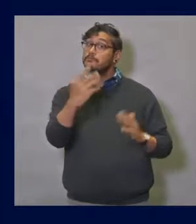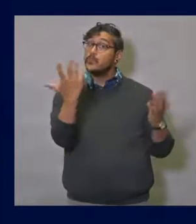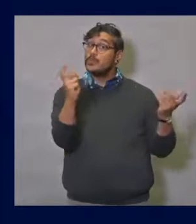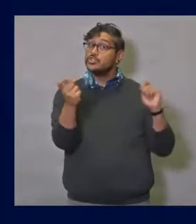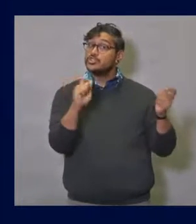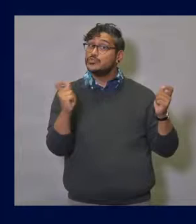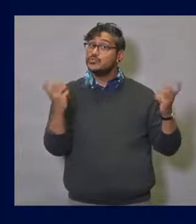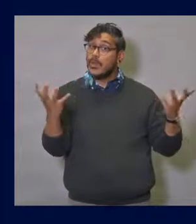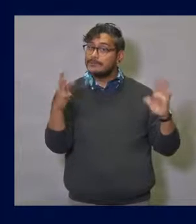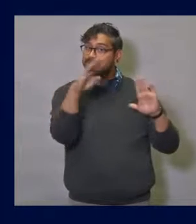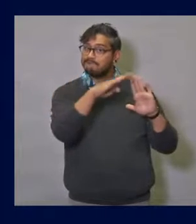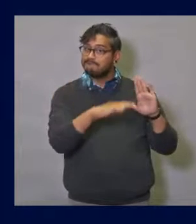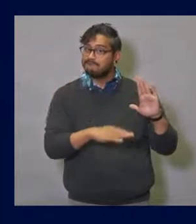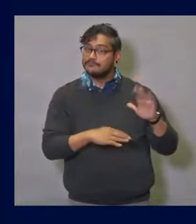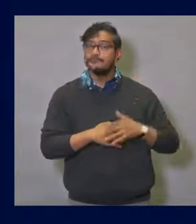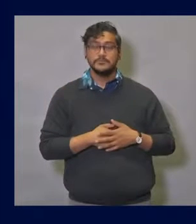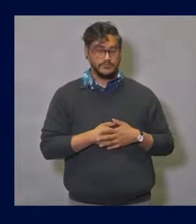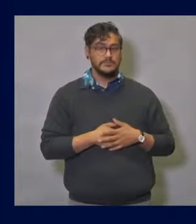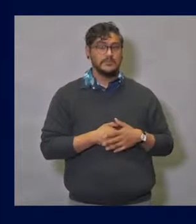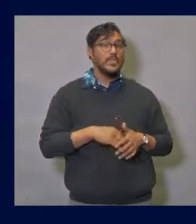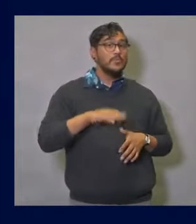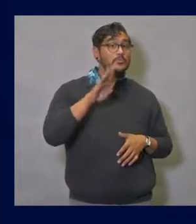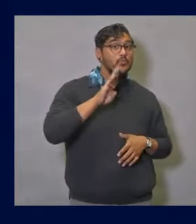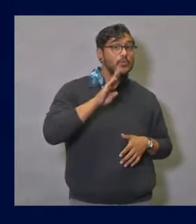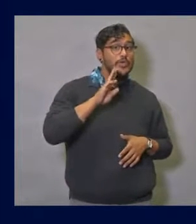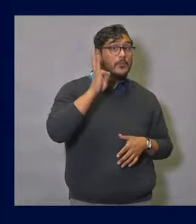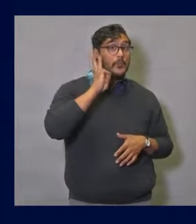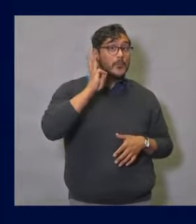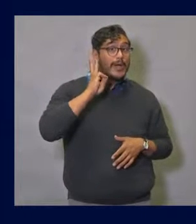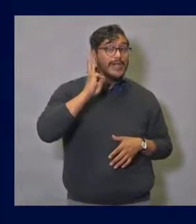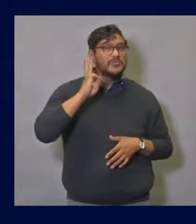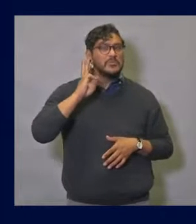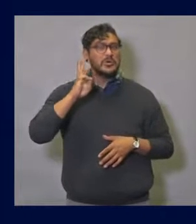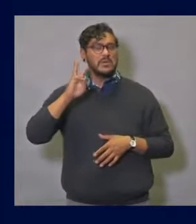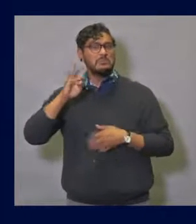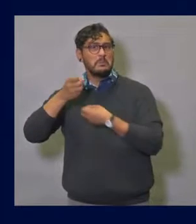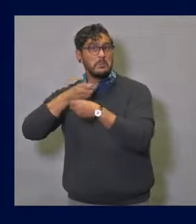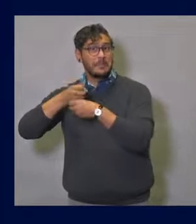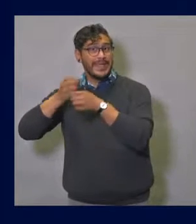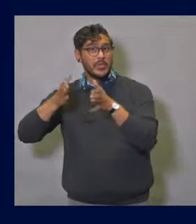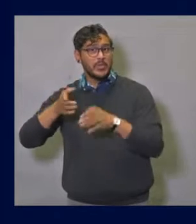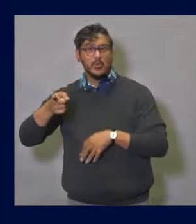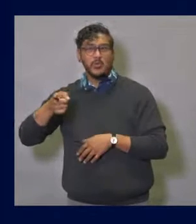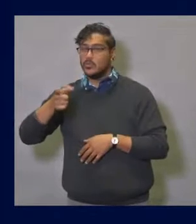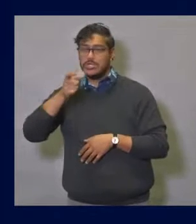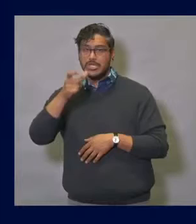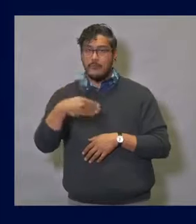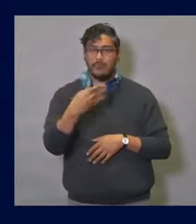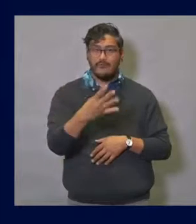SATURDAY, MARCH 20.